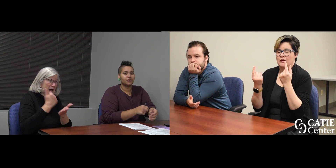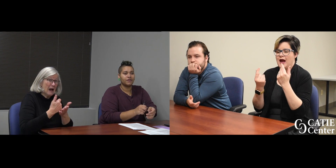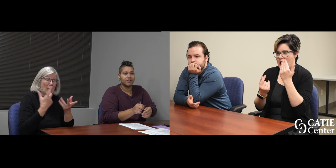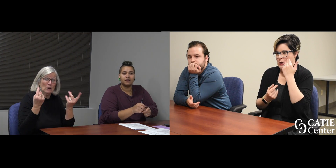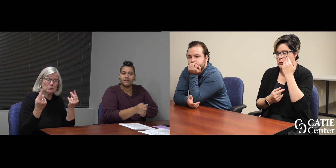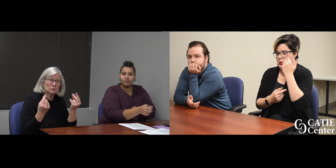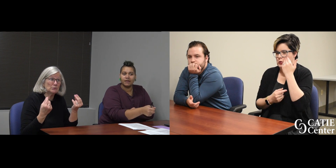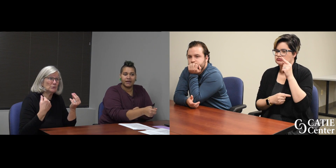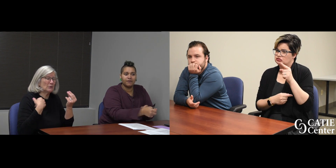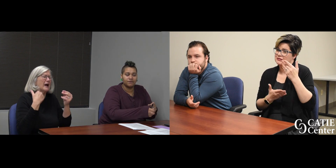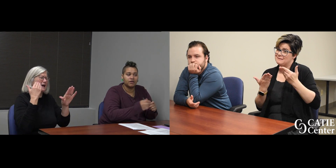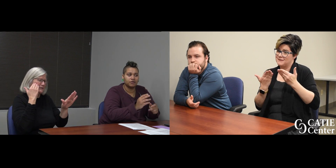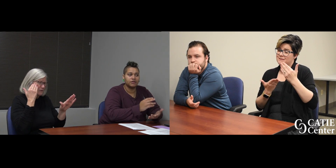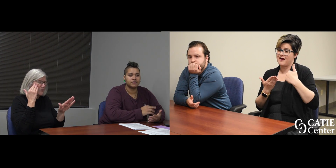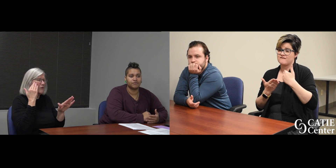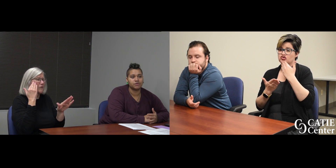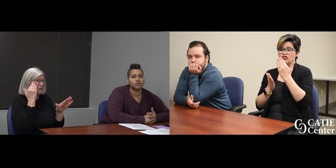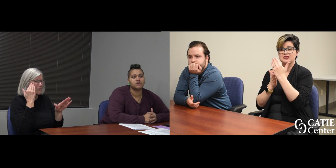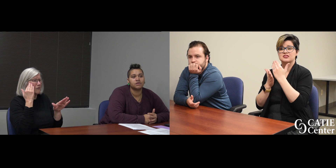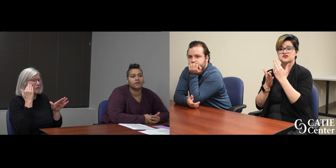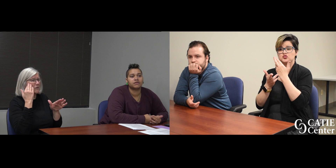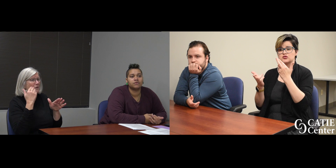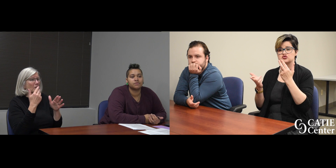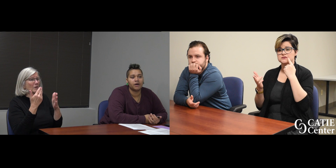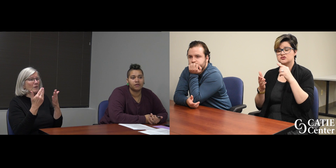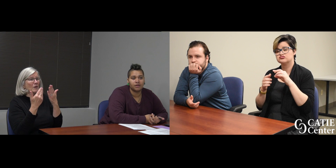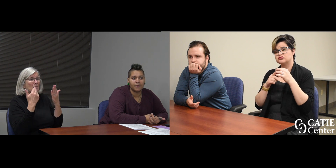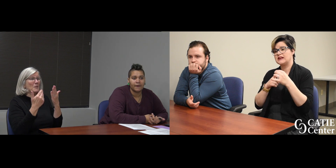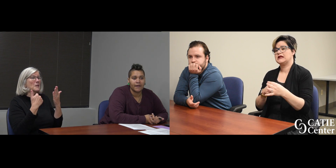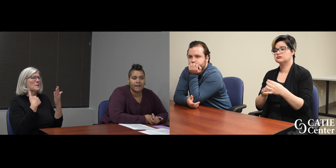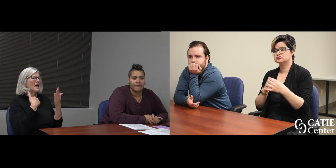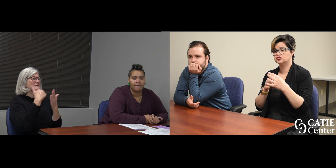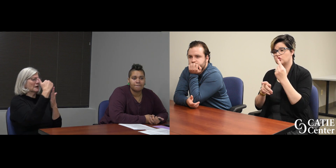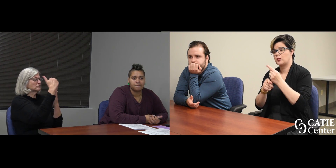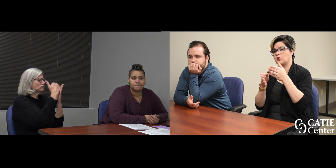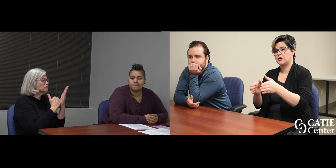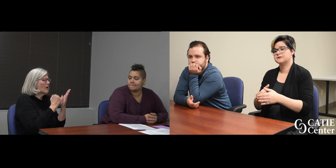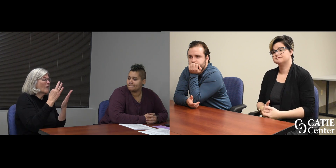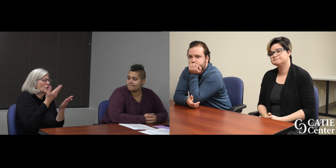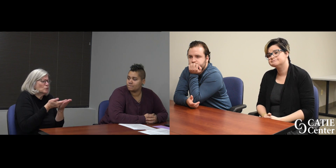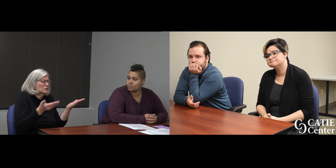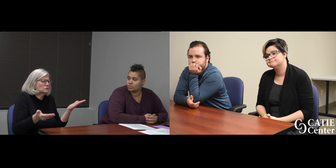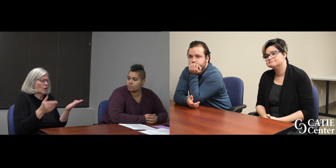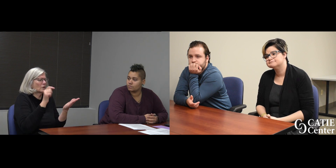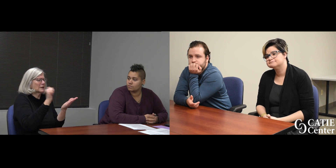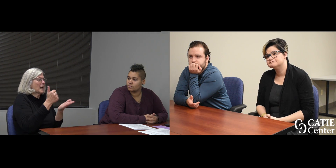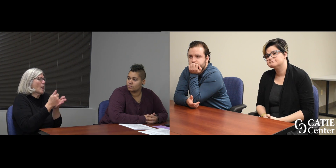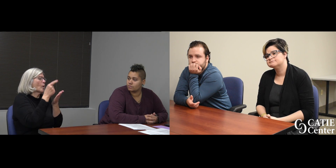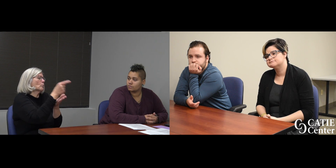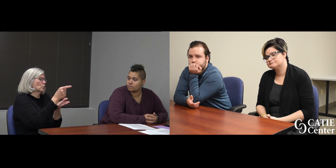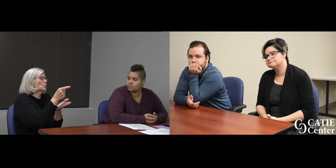and so they may have a good list of resources to direct you, as well. I: Okay.